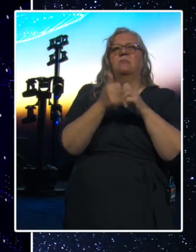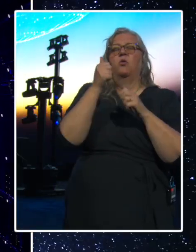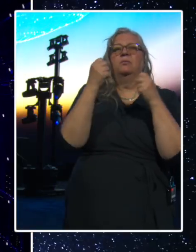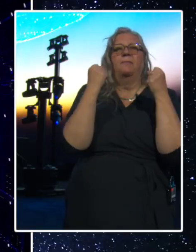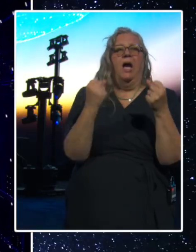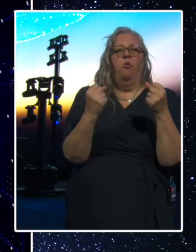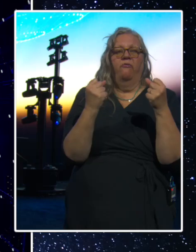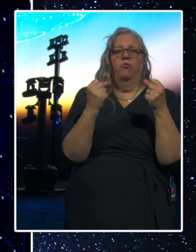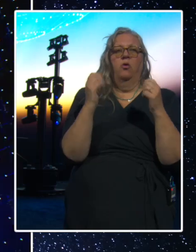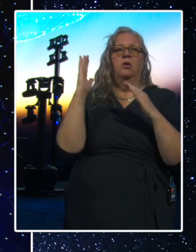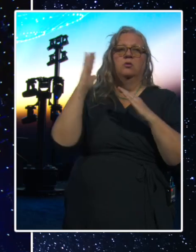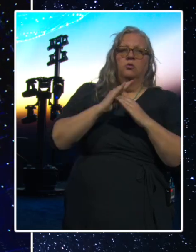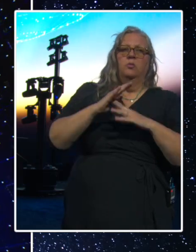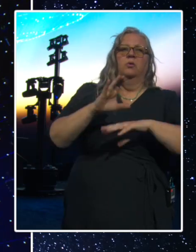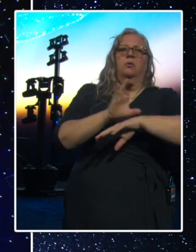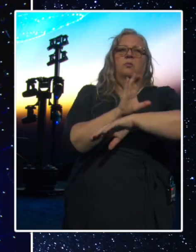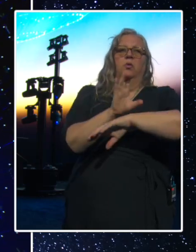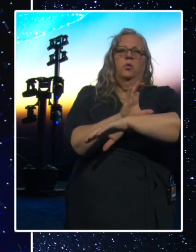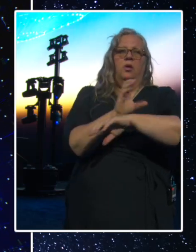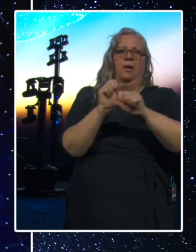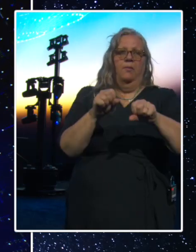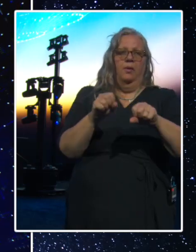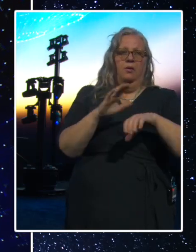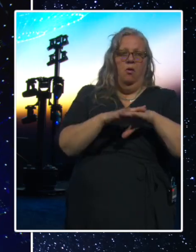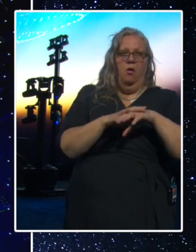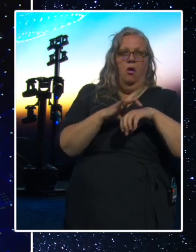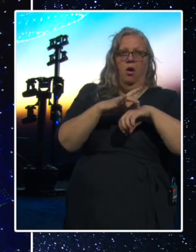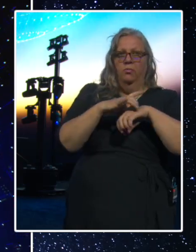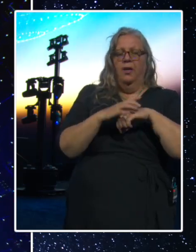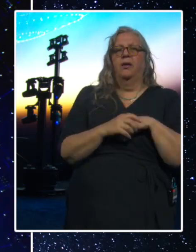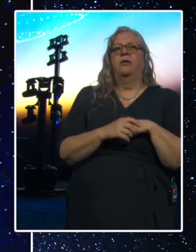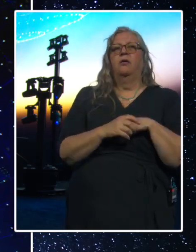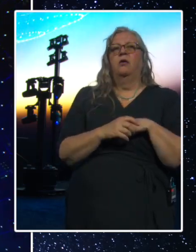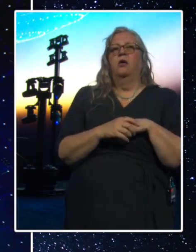and we need the most powerful supercomputing capabilities on the planet,